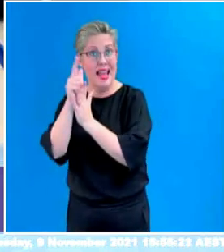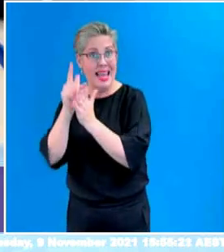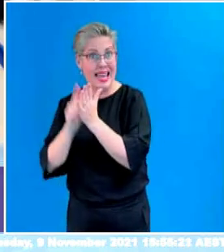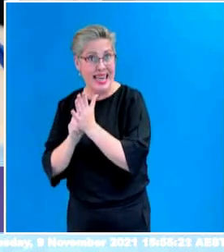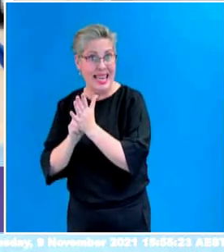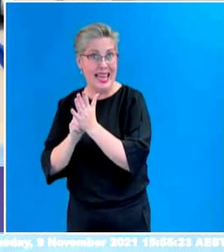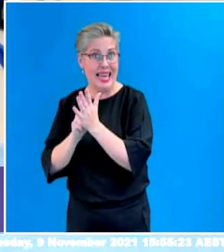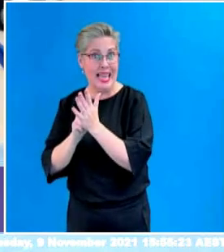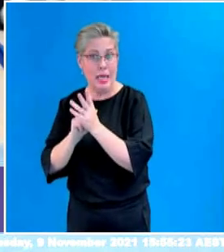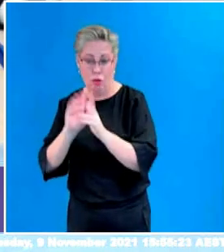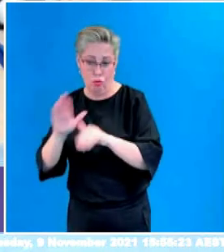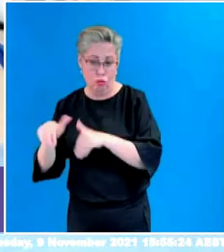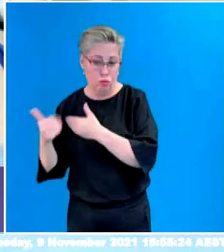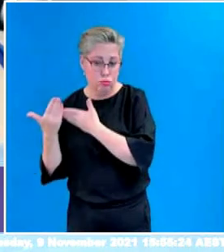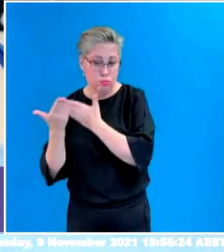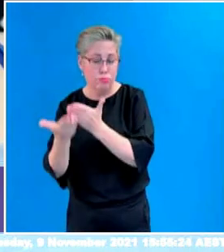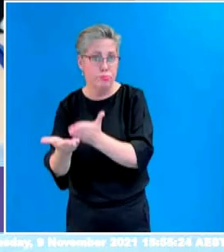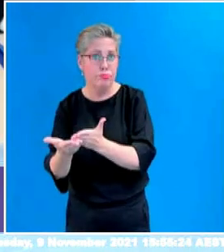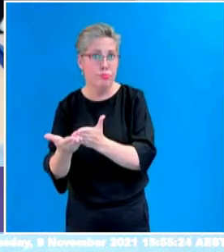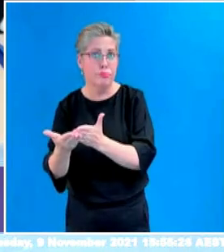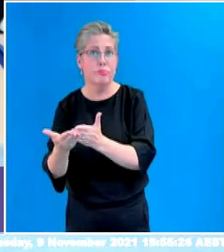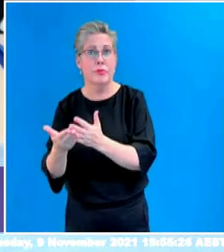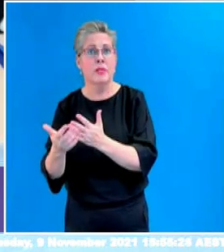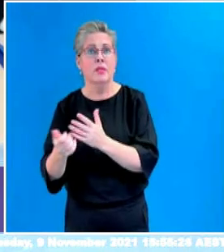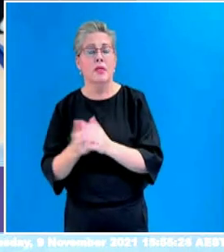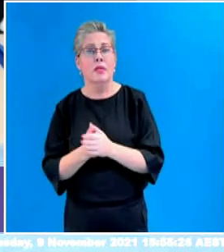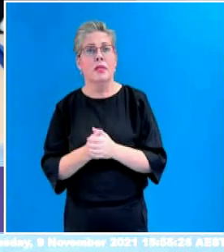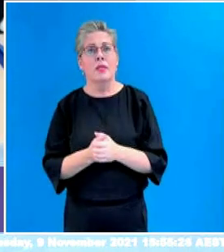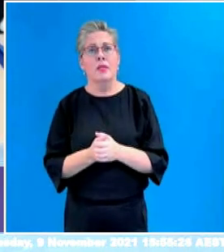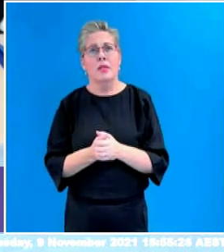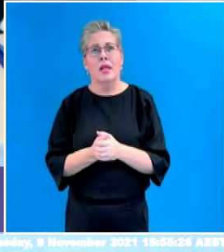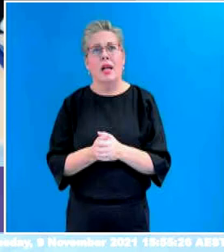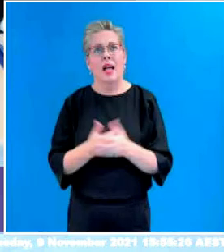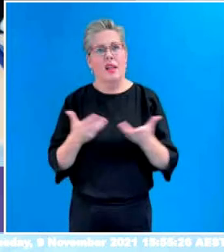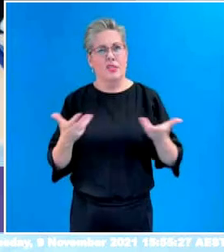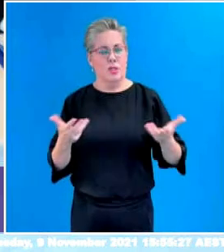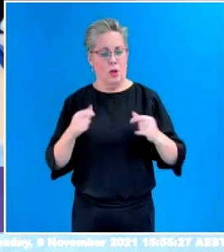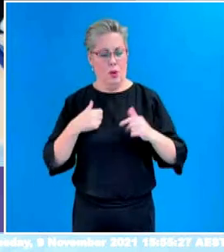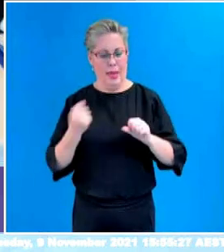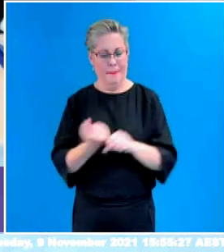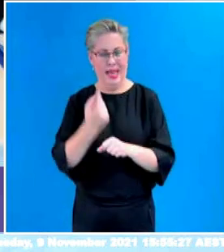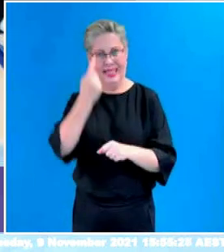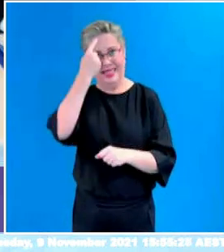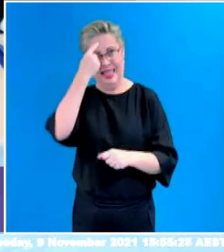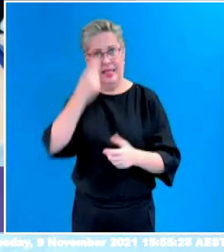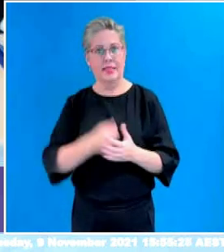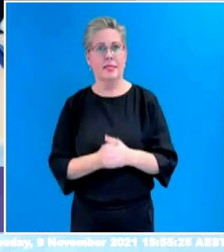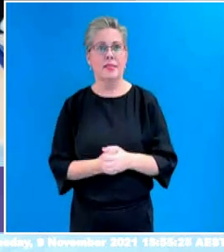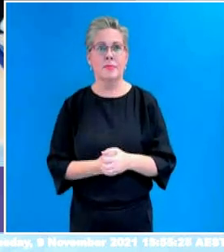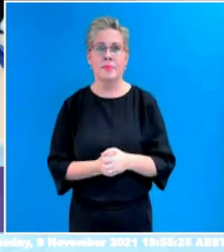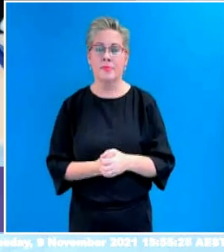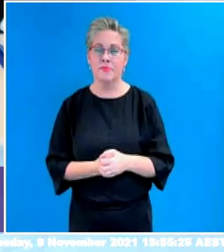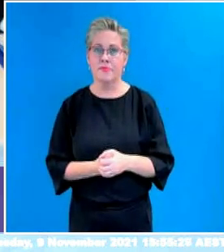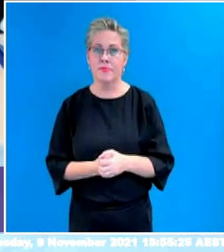That reflects state practice, doesn't it, that it has to be more than just international human rights law expertise, but there needs to